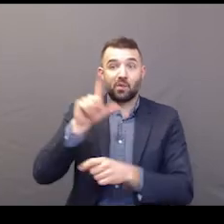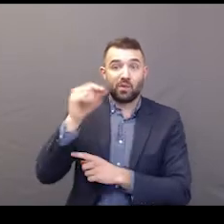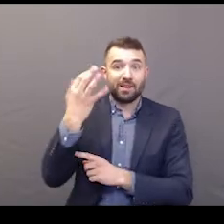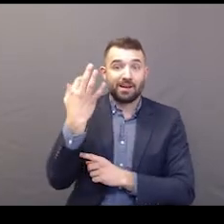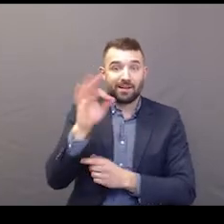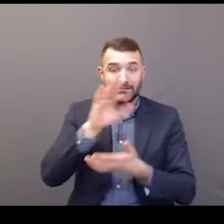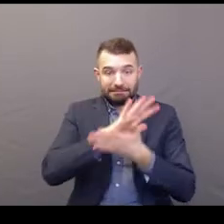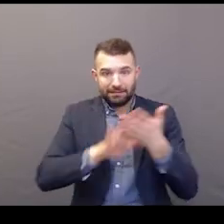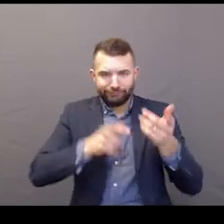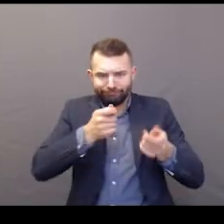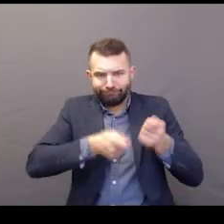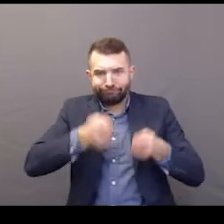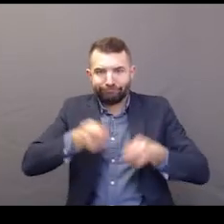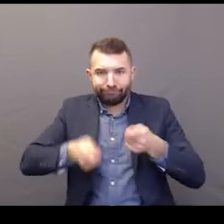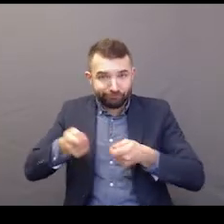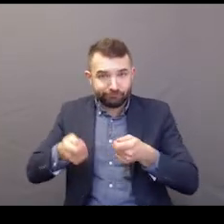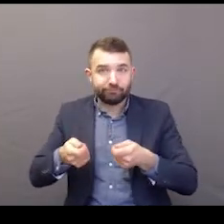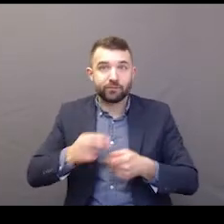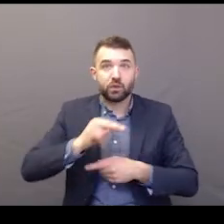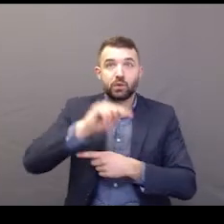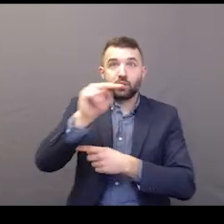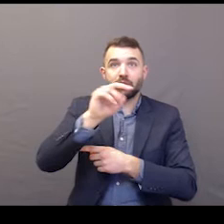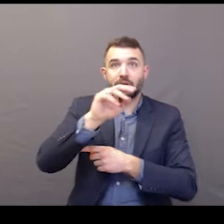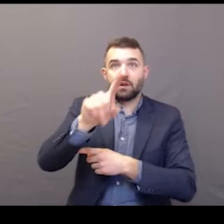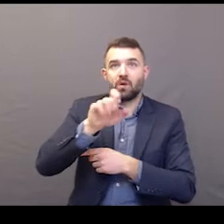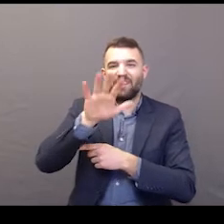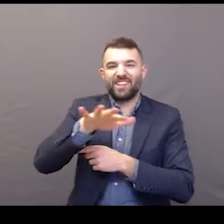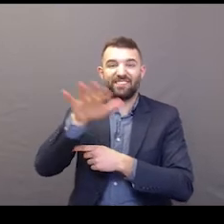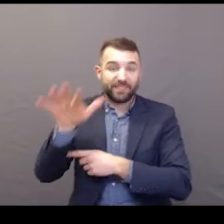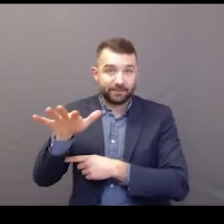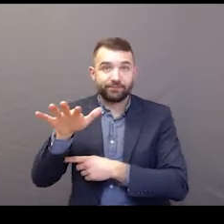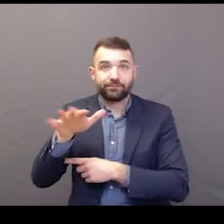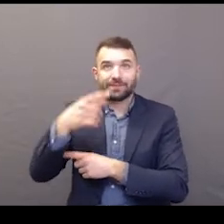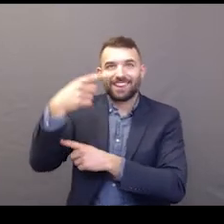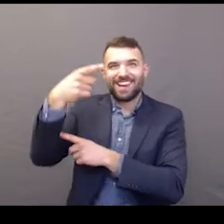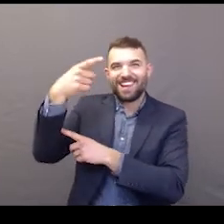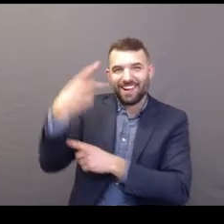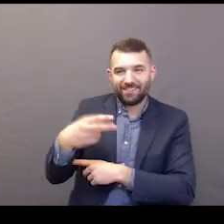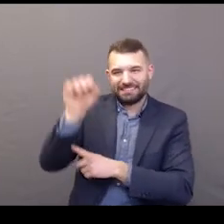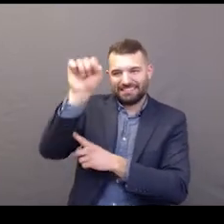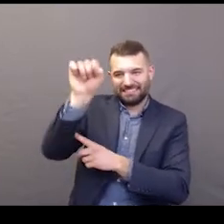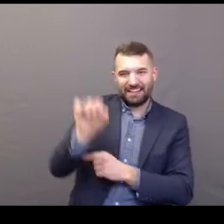between NE 155th Street and half a block south of 41st Avenue NE,